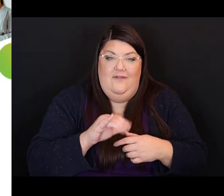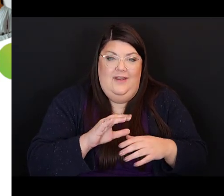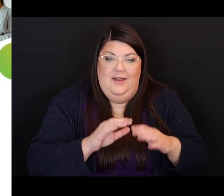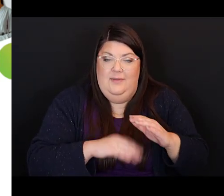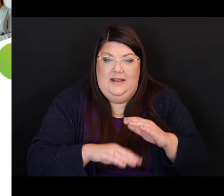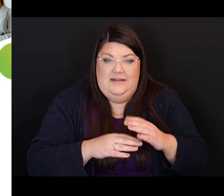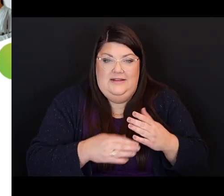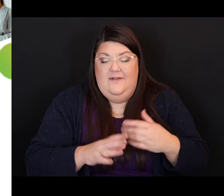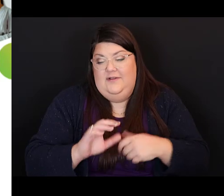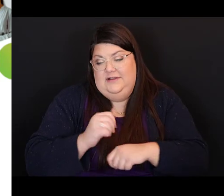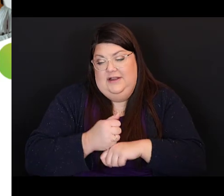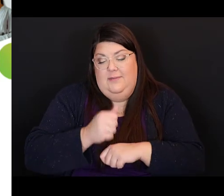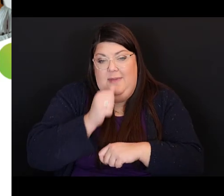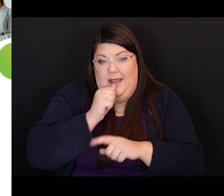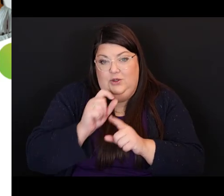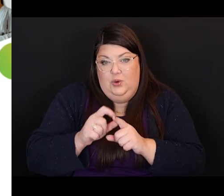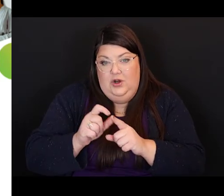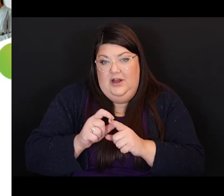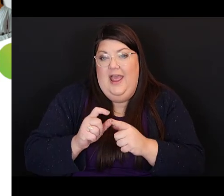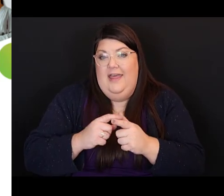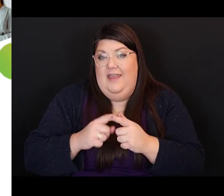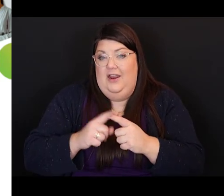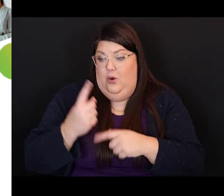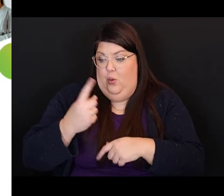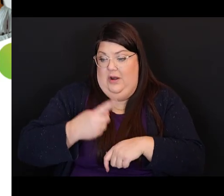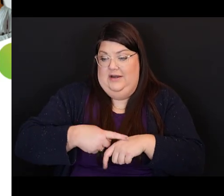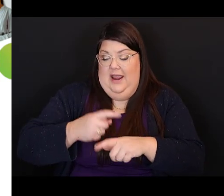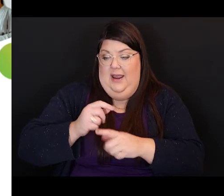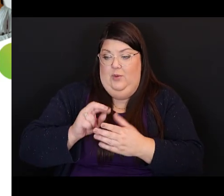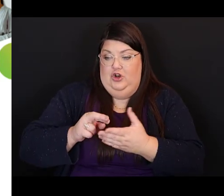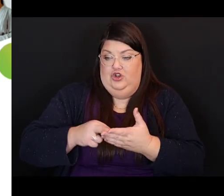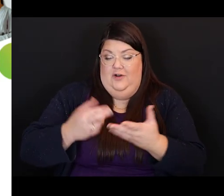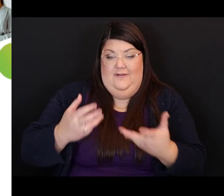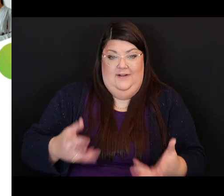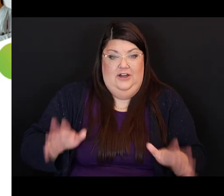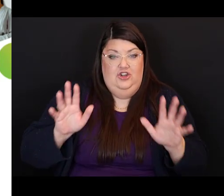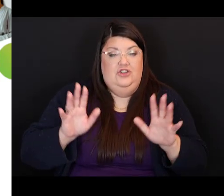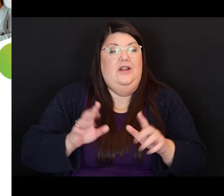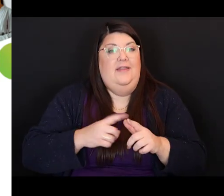You set up a password, and then once you do the onetime registration you can come back as many